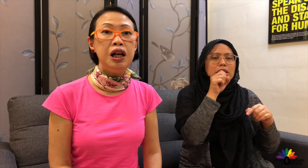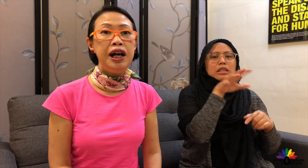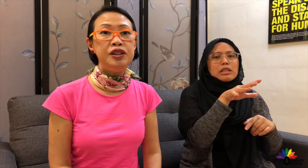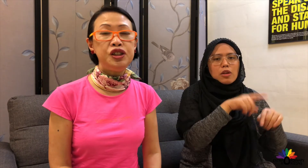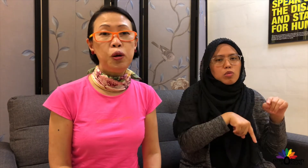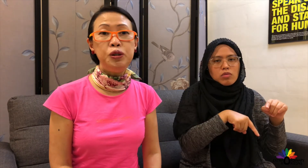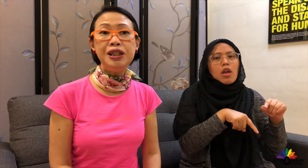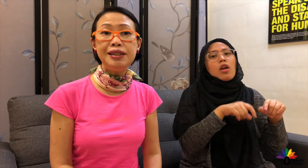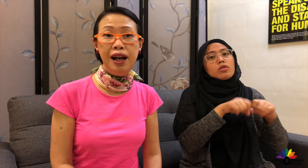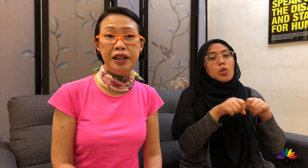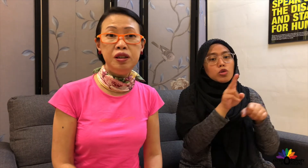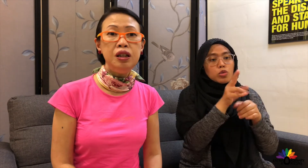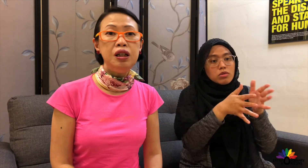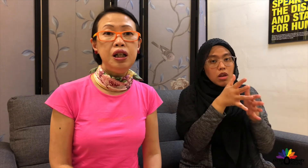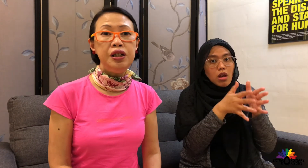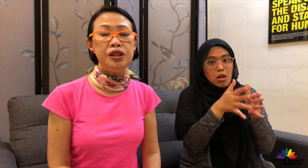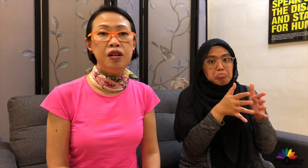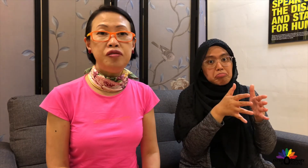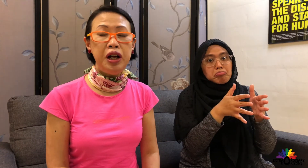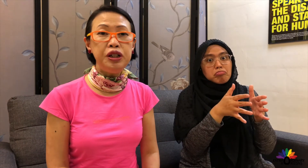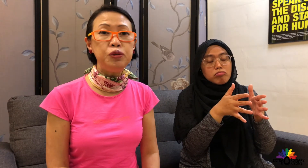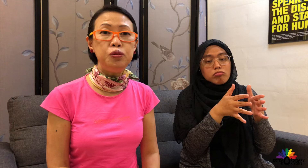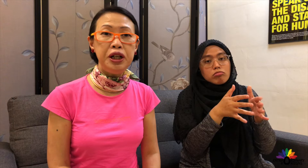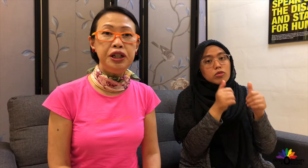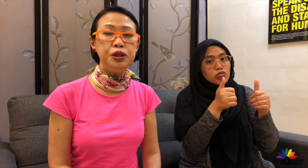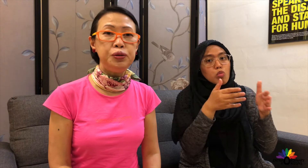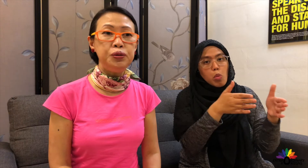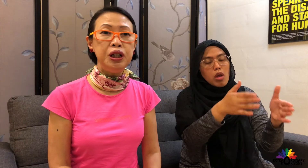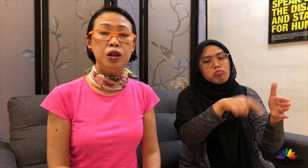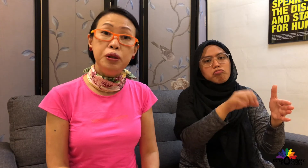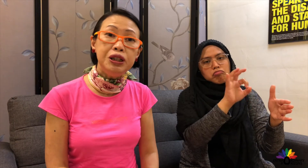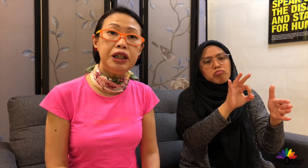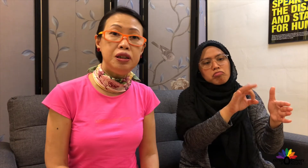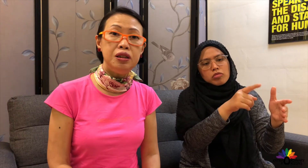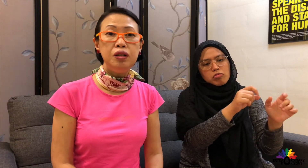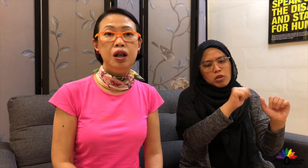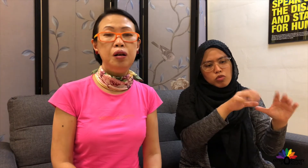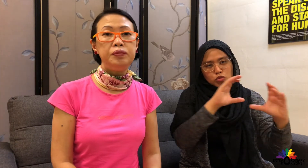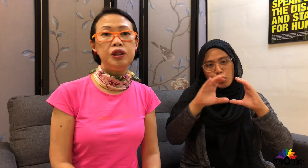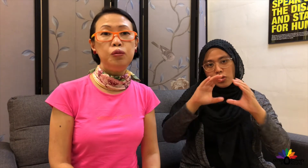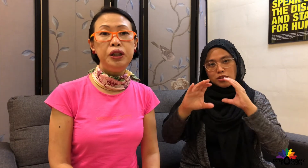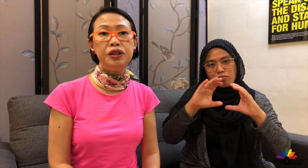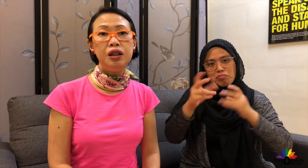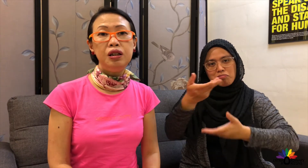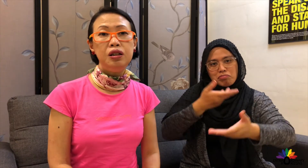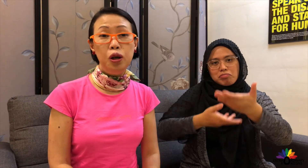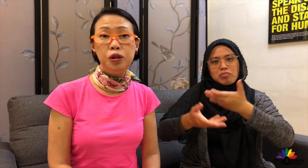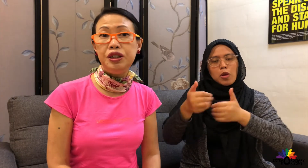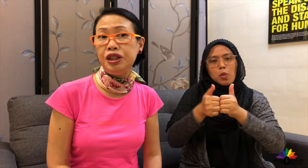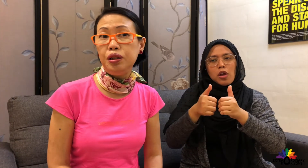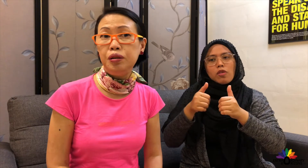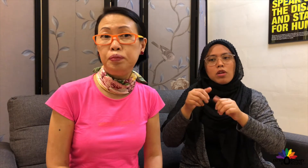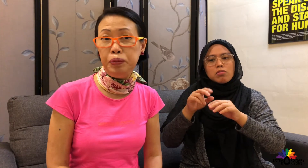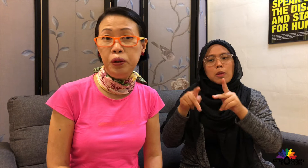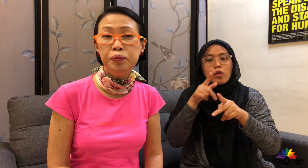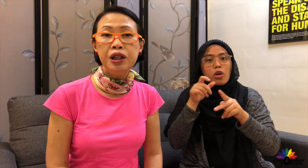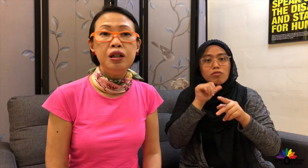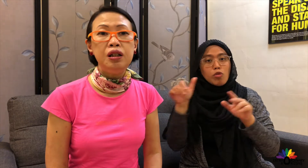and so, using sign is a very good way to communicate with non-autistic people.